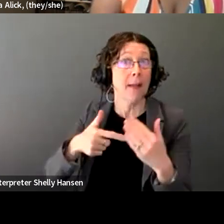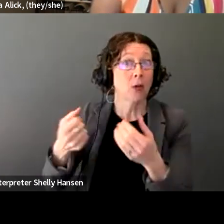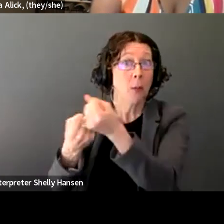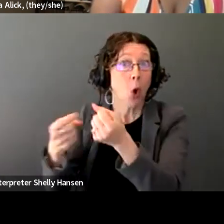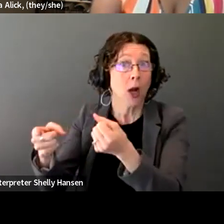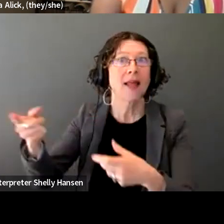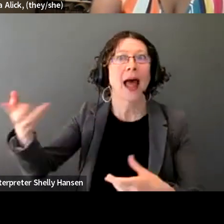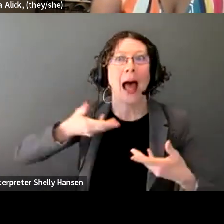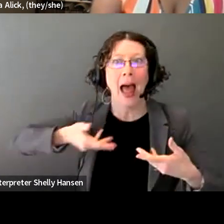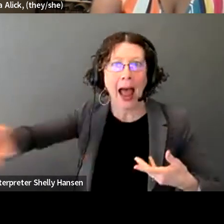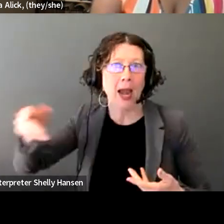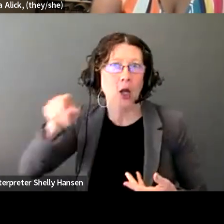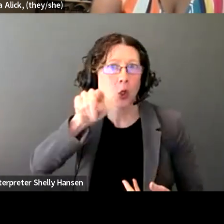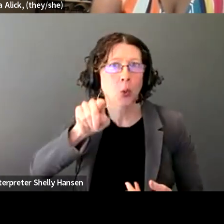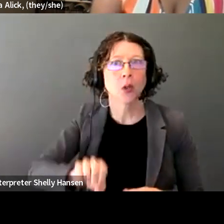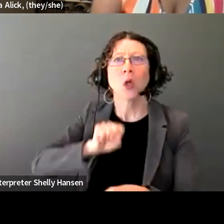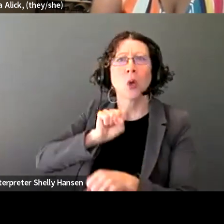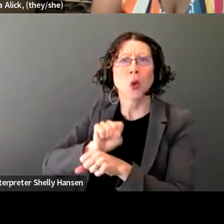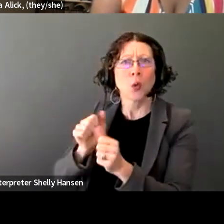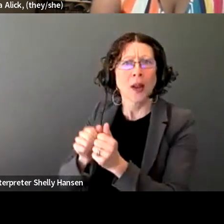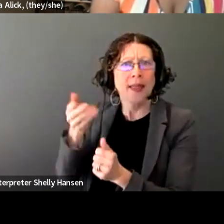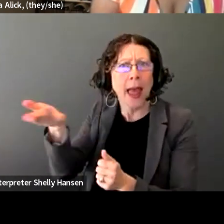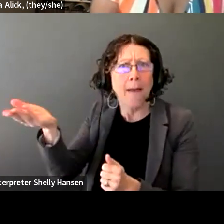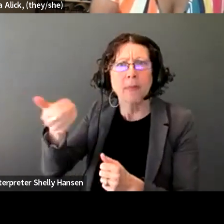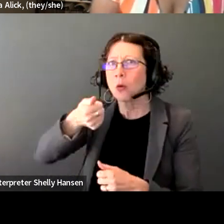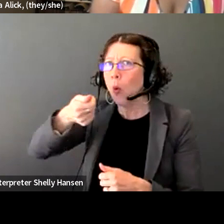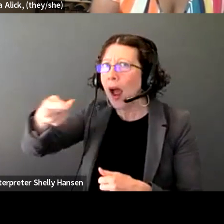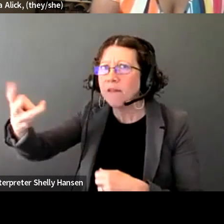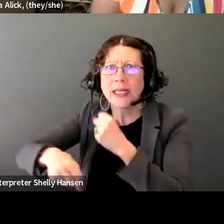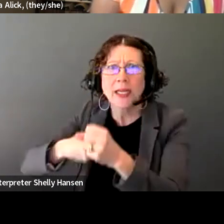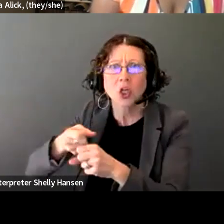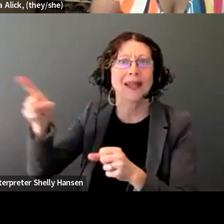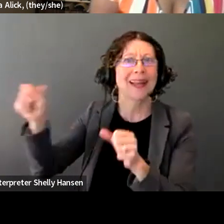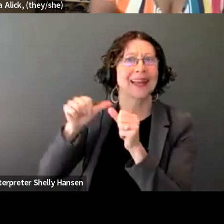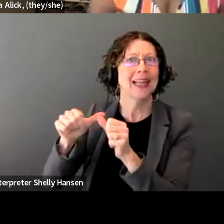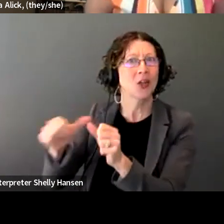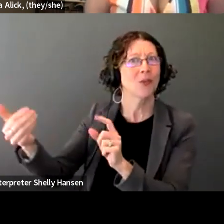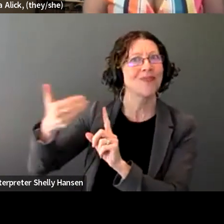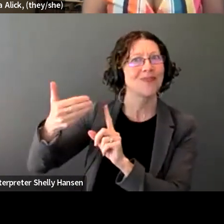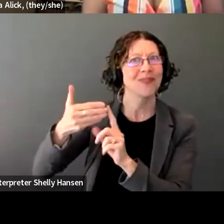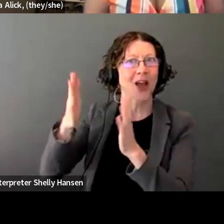and you work for them for quite a few years, and they continue to call on your service.